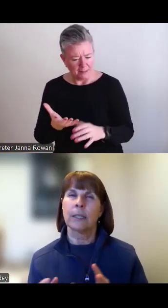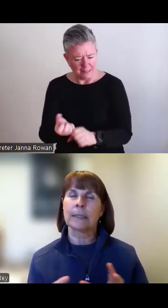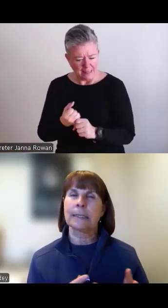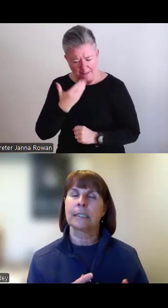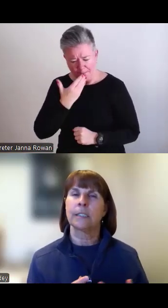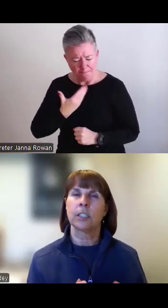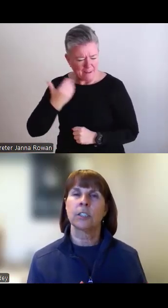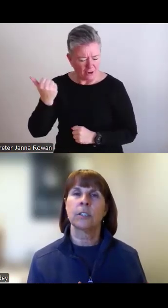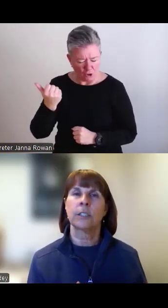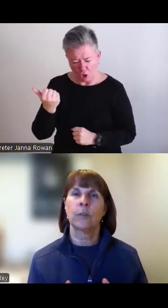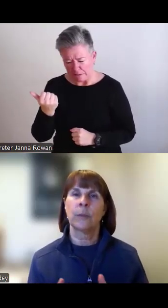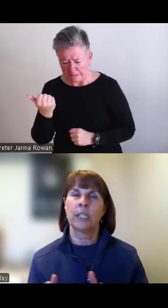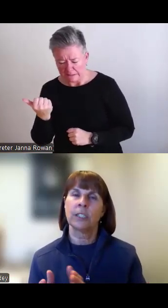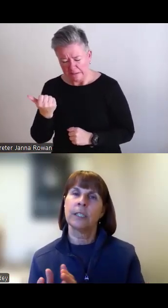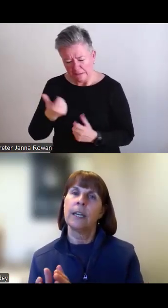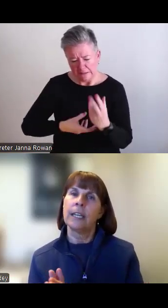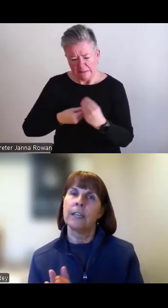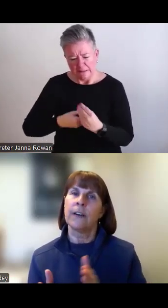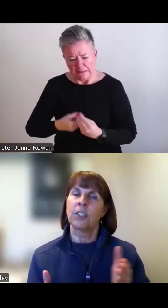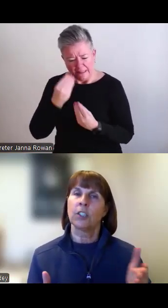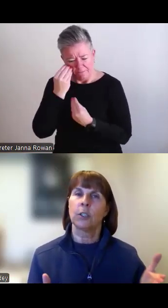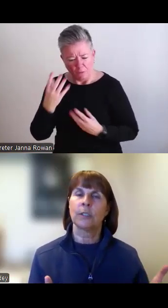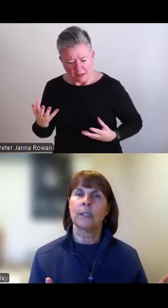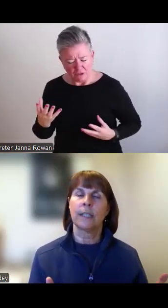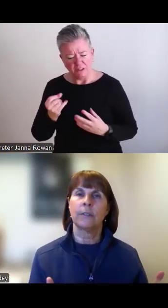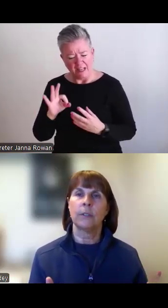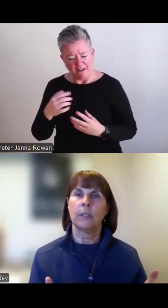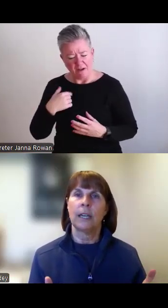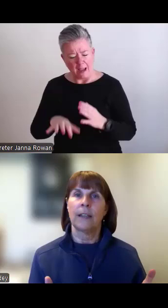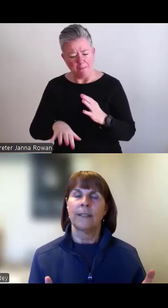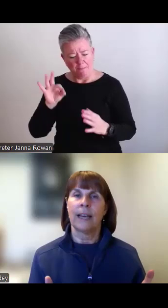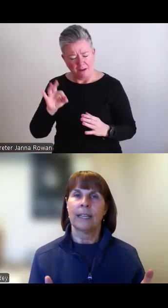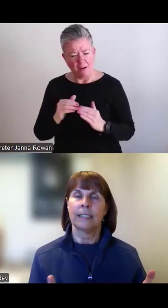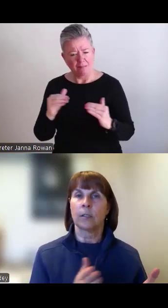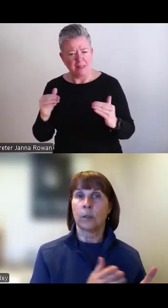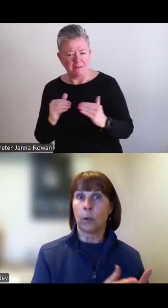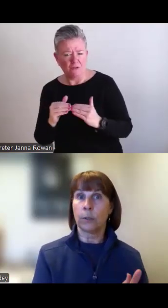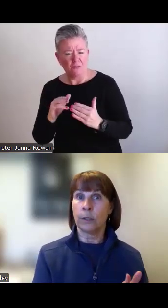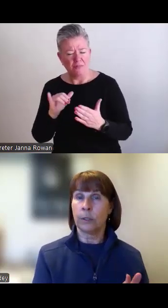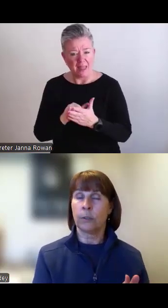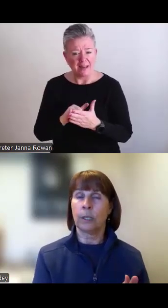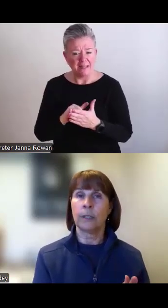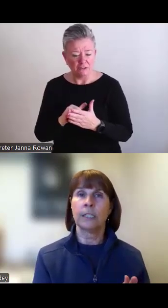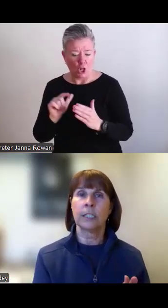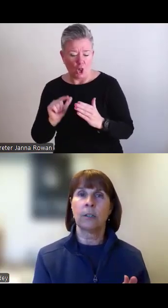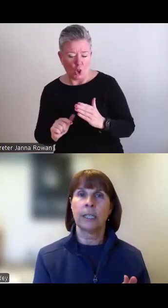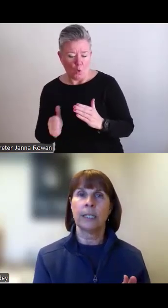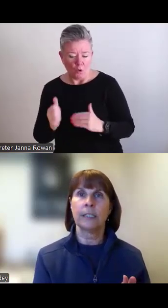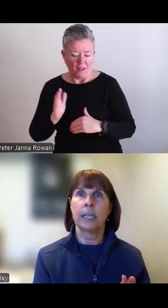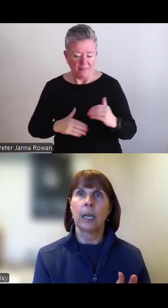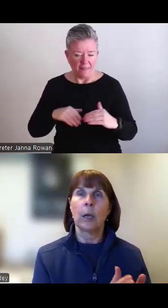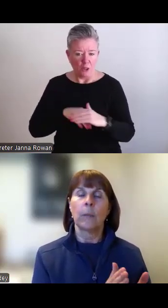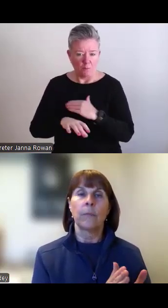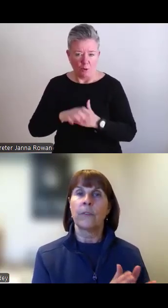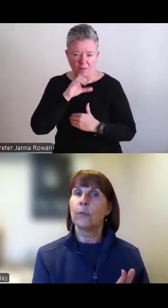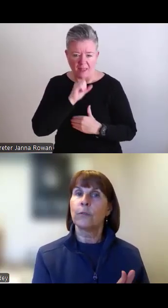or at least additional information if I chose a level that is lower than their chronological age,